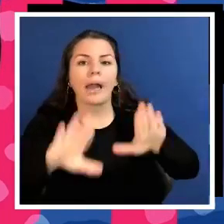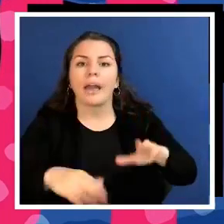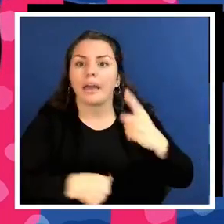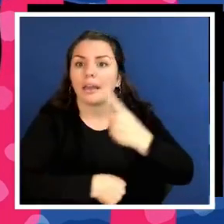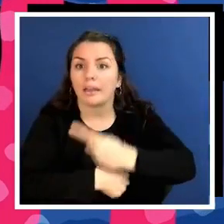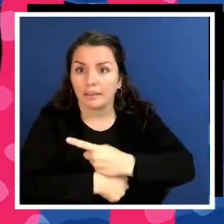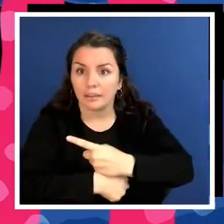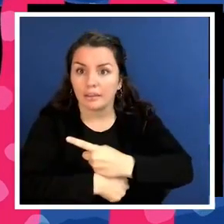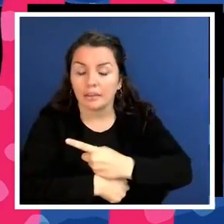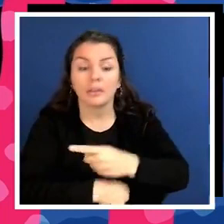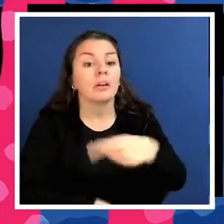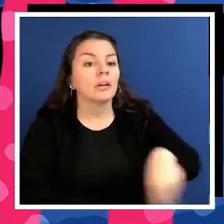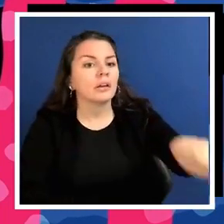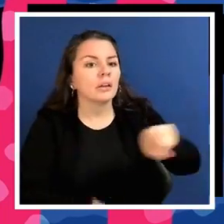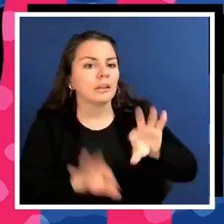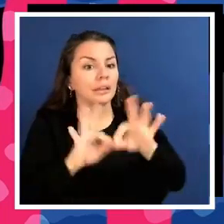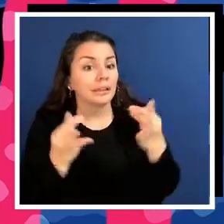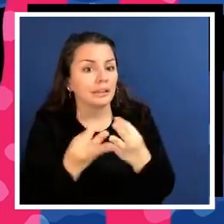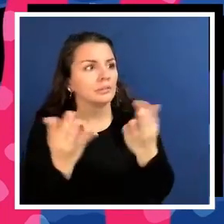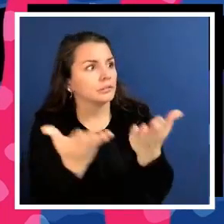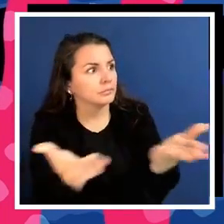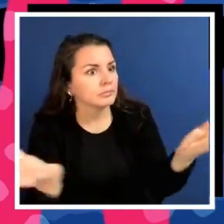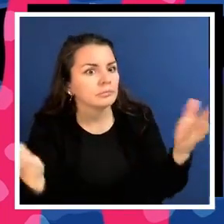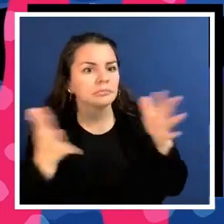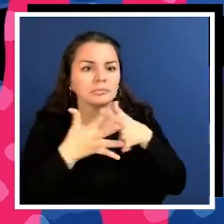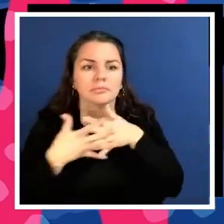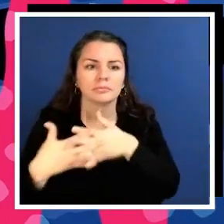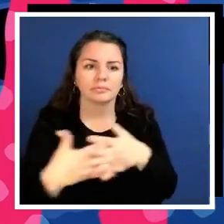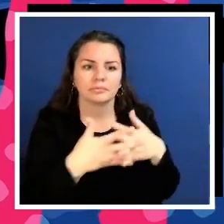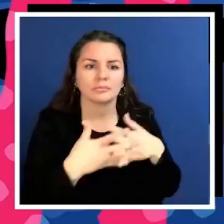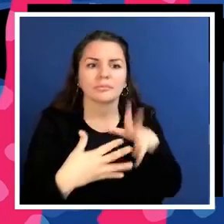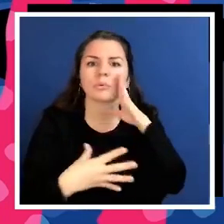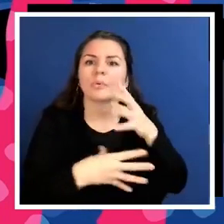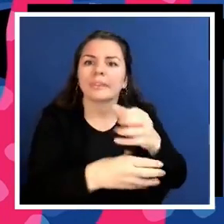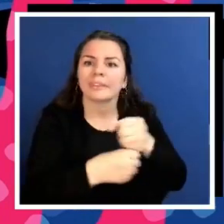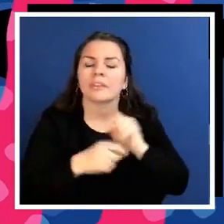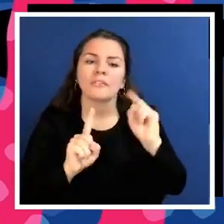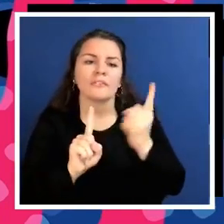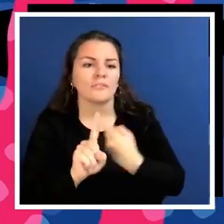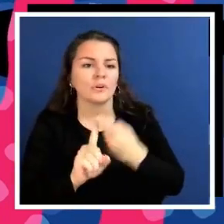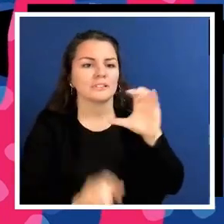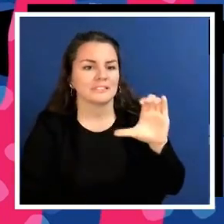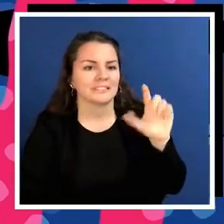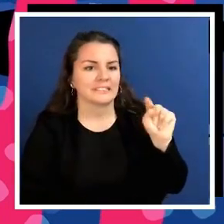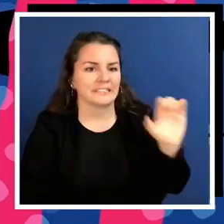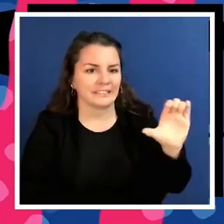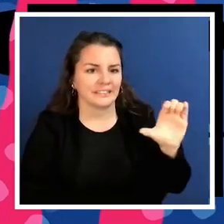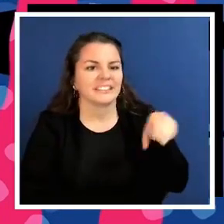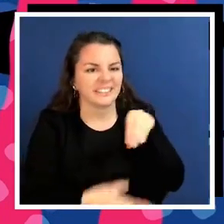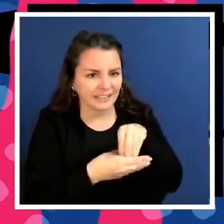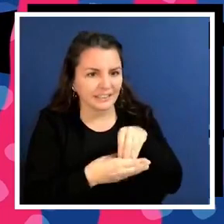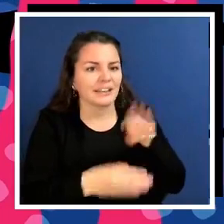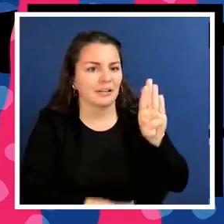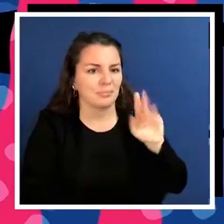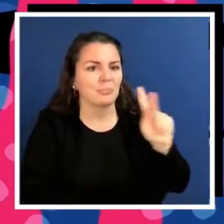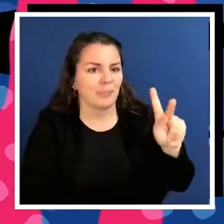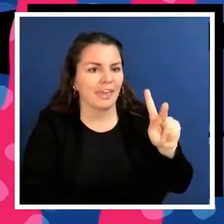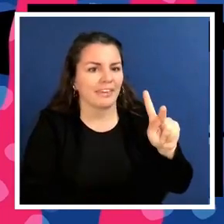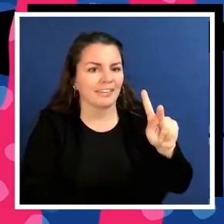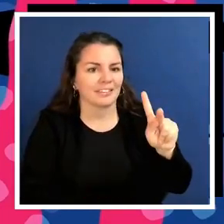FAMILIES.